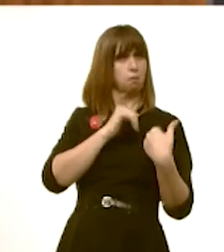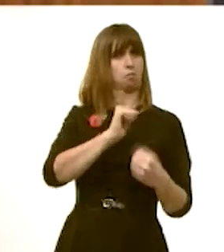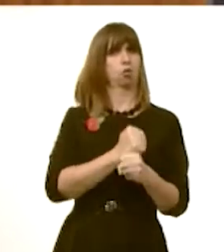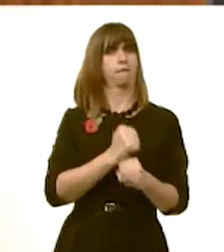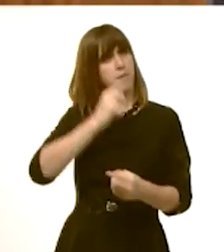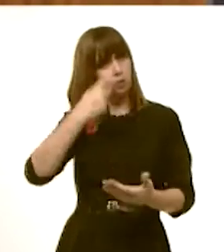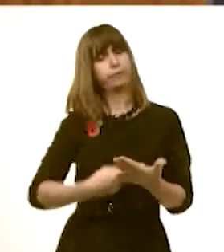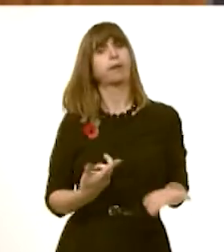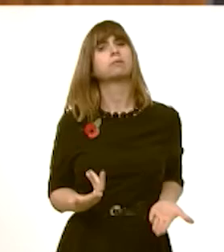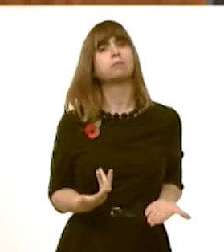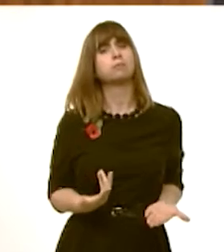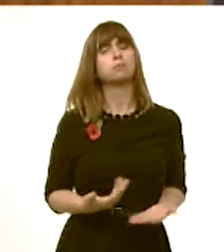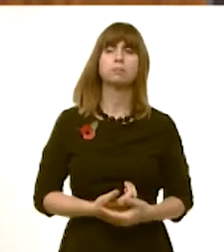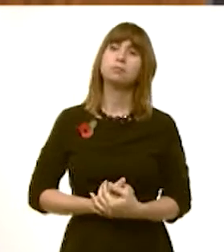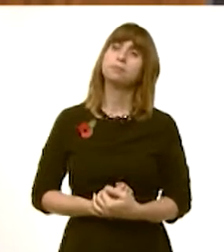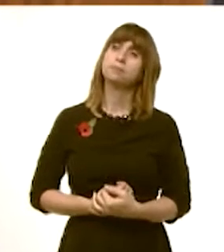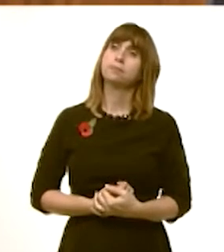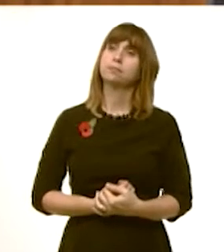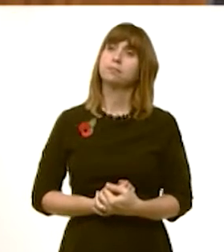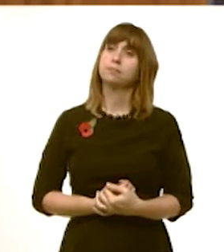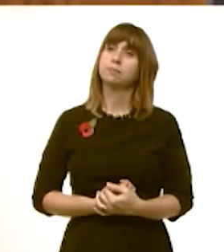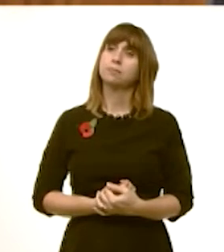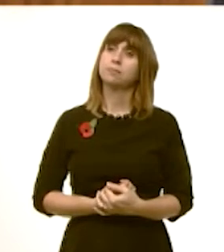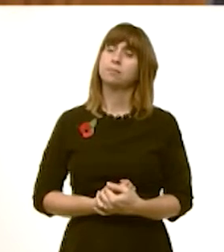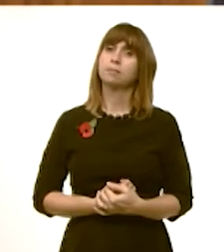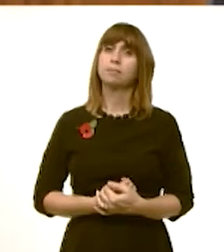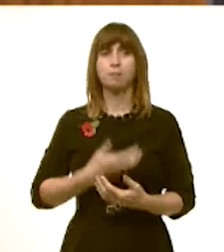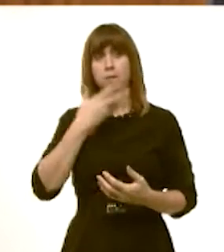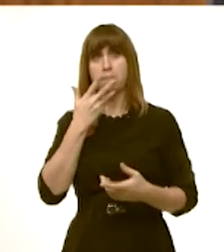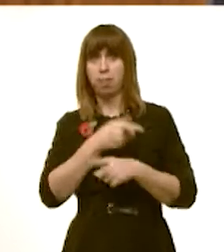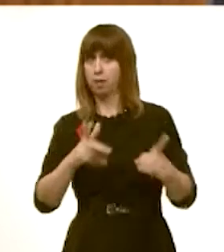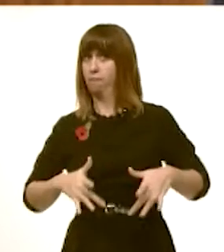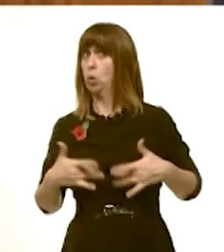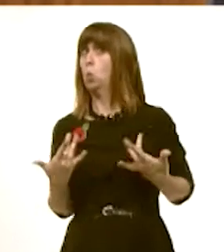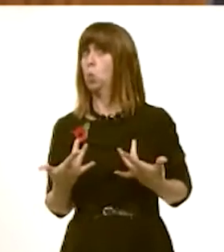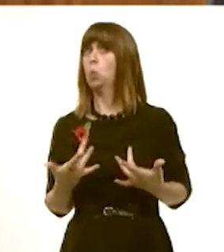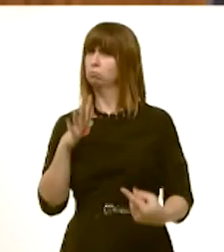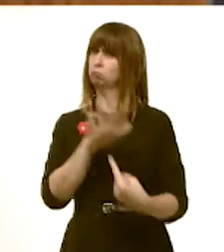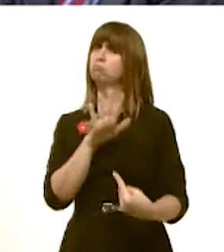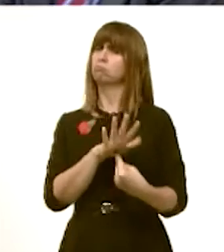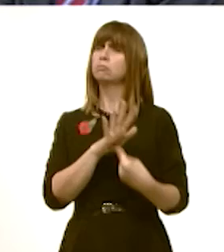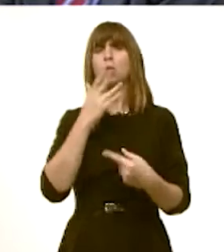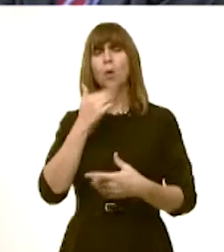Carwyn Jones: The issue of public opinion is a factor in terms of a decision being made,